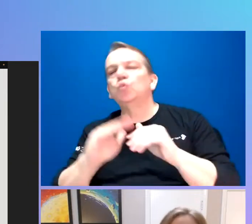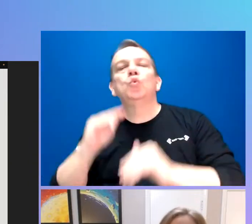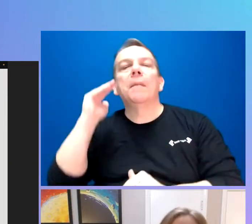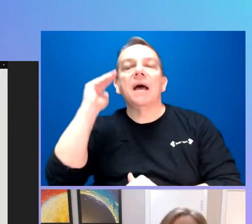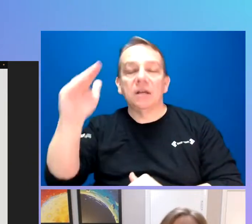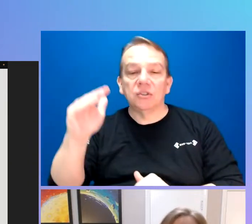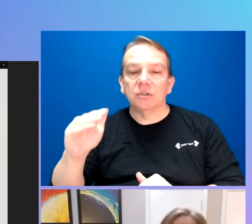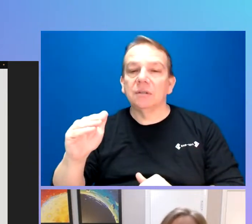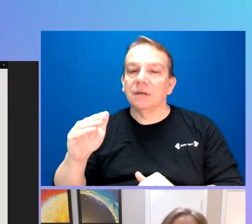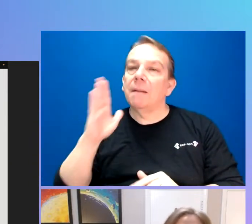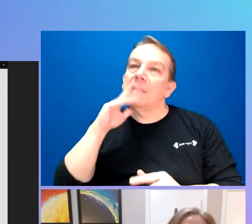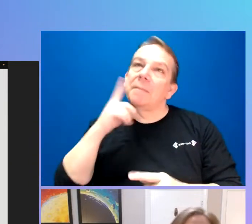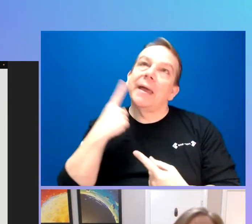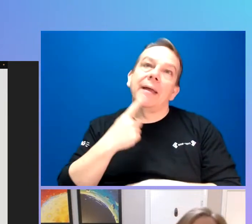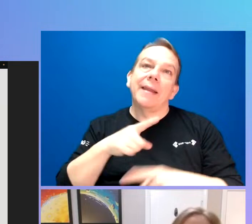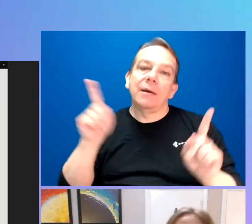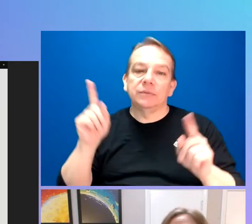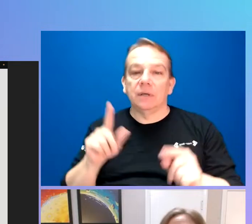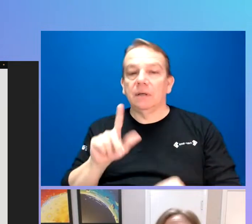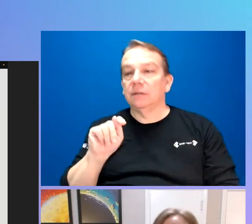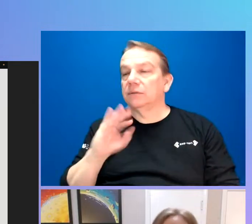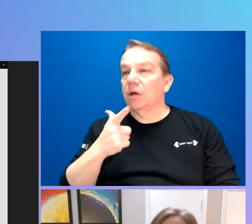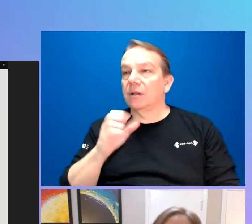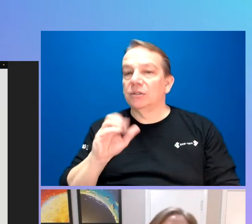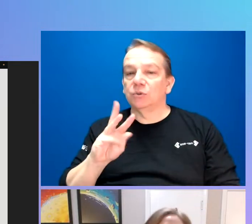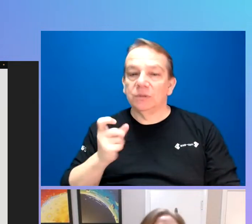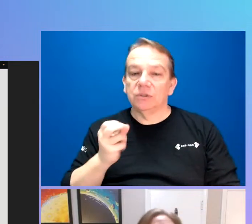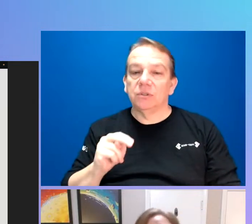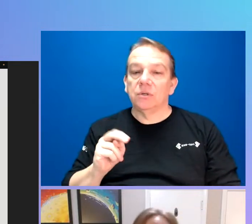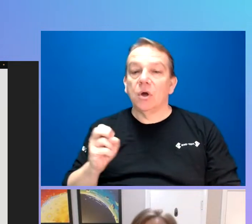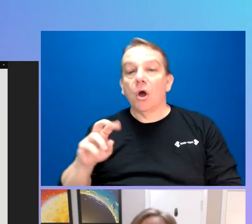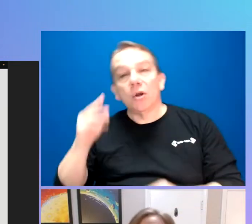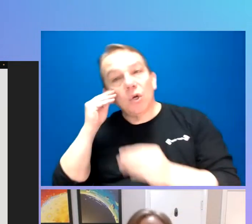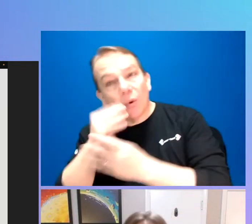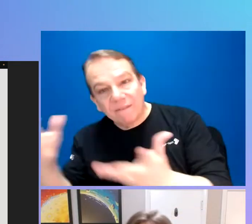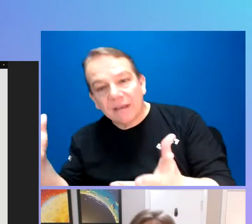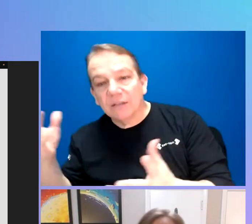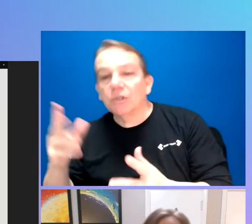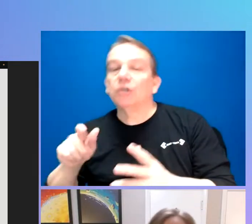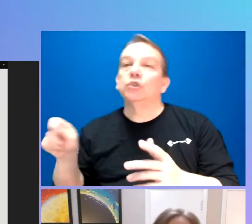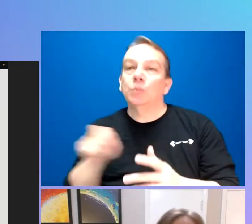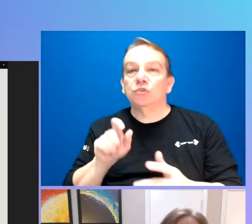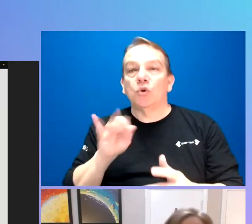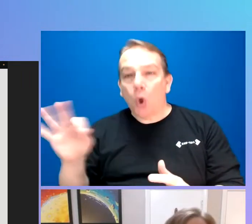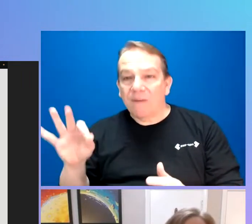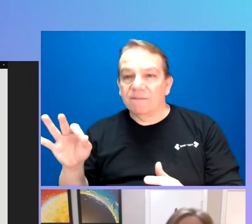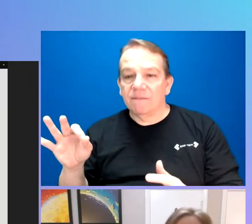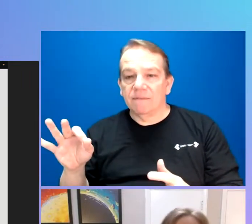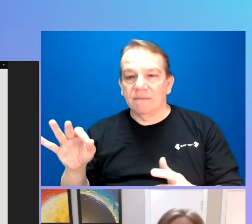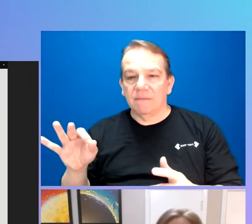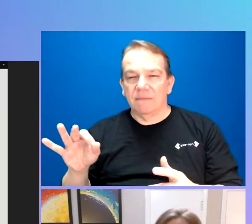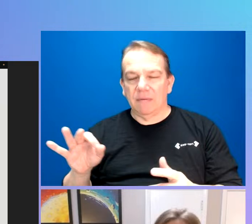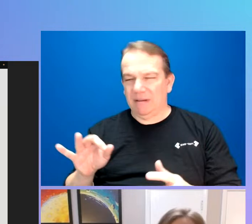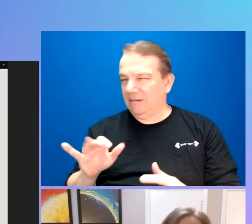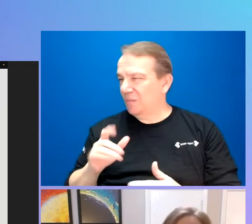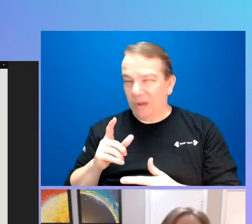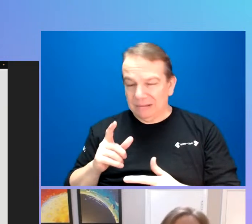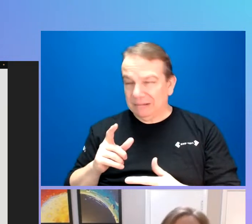announce something like toggle switch to turn on notifications, switch off, which is kind of